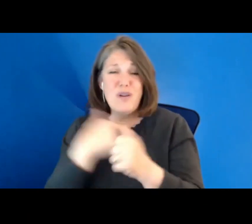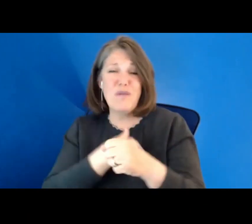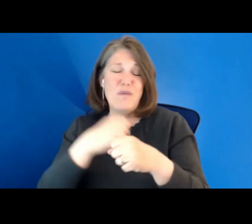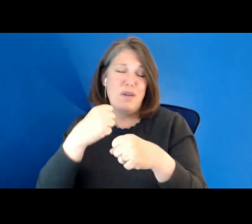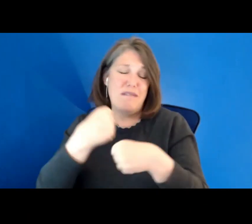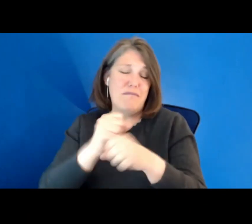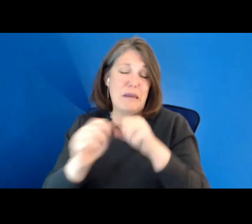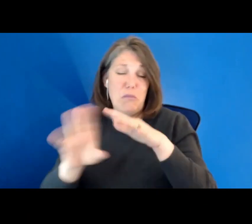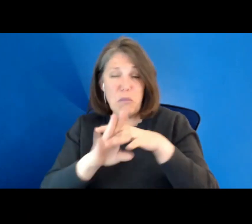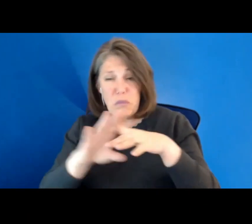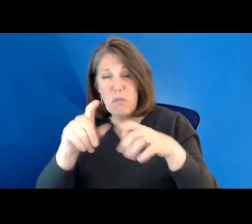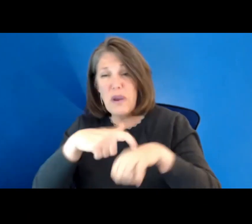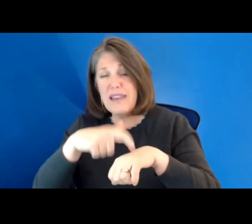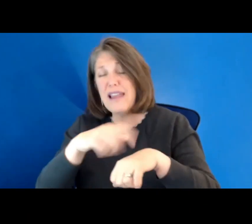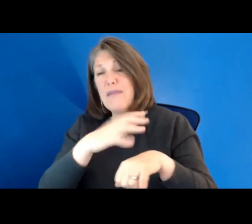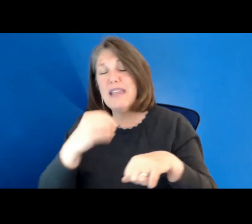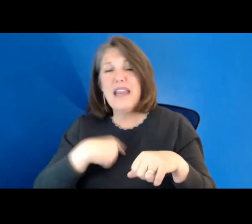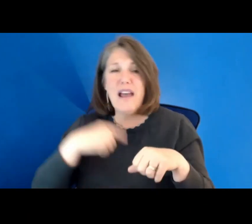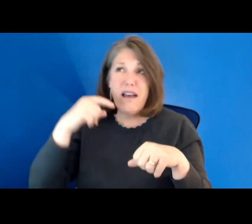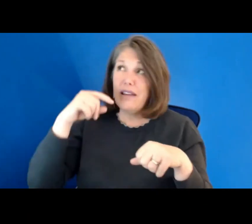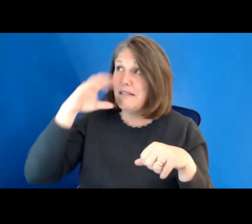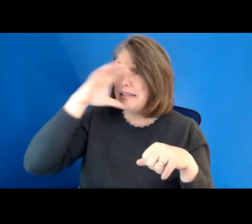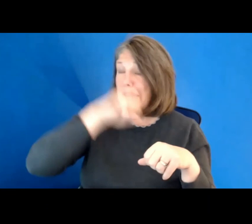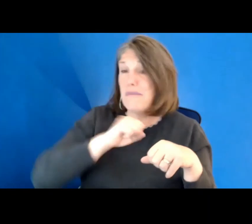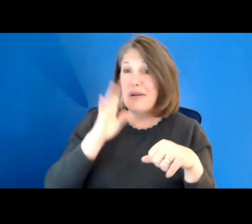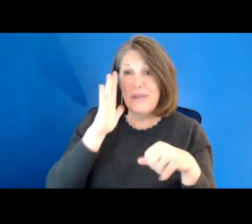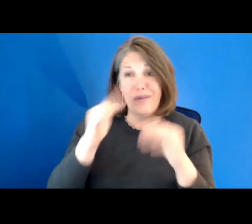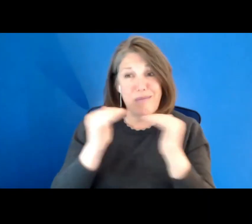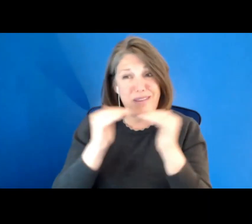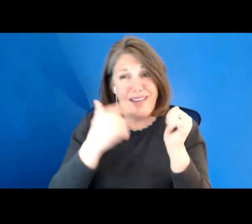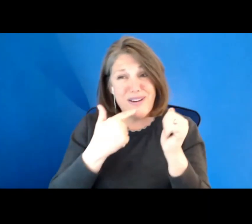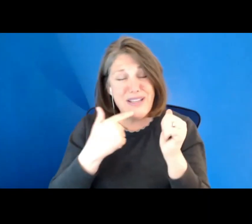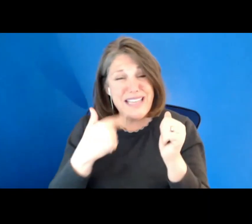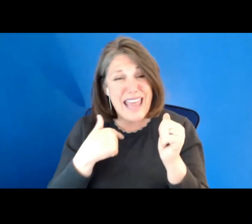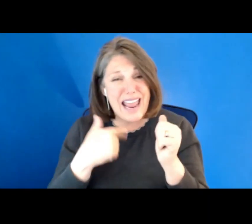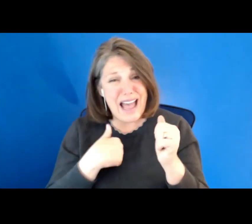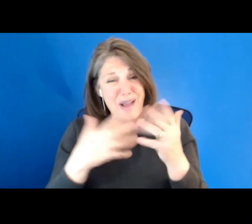17:49:05 , and I suppose it would be fair to say not only do I want to thank